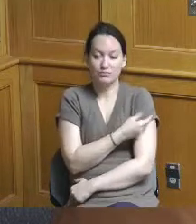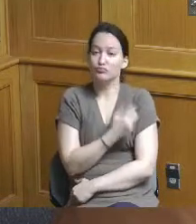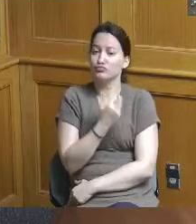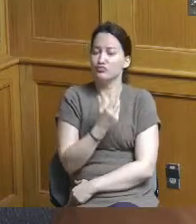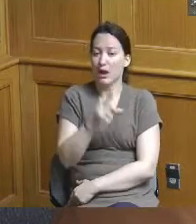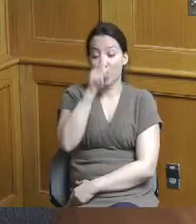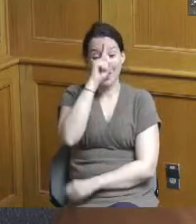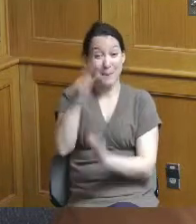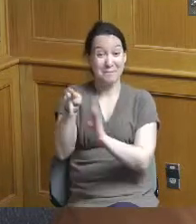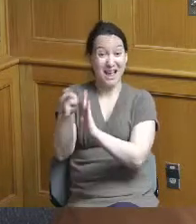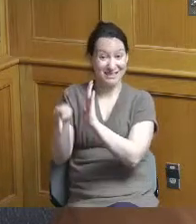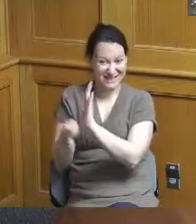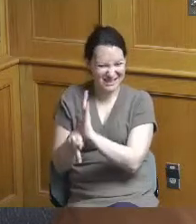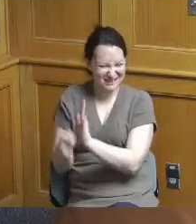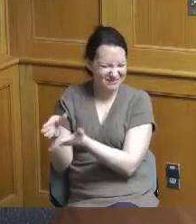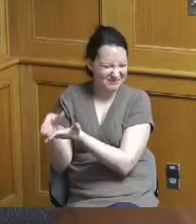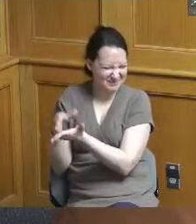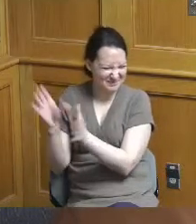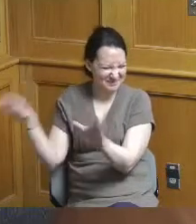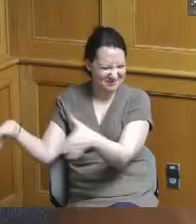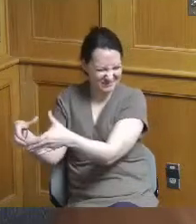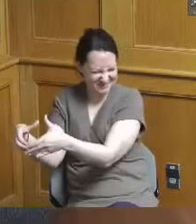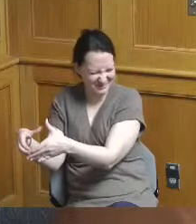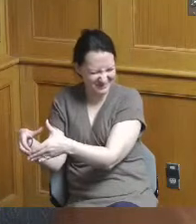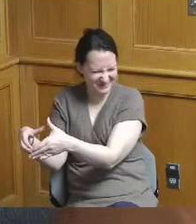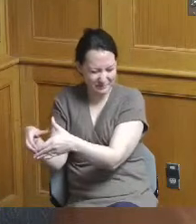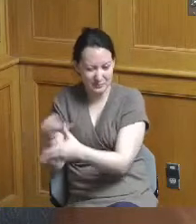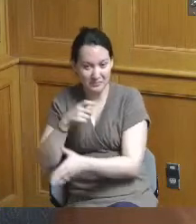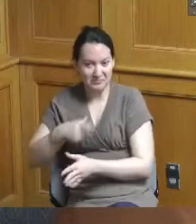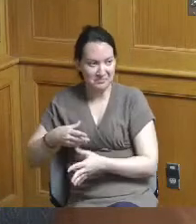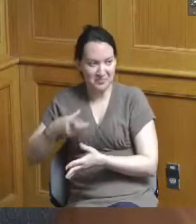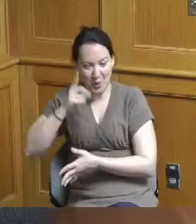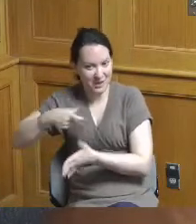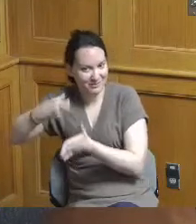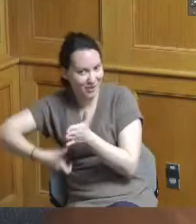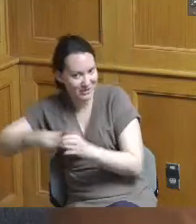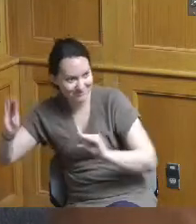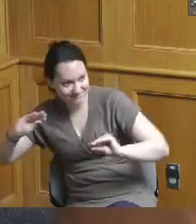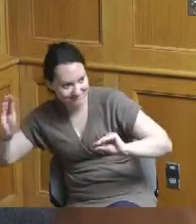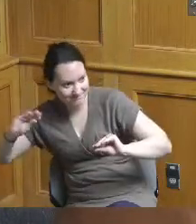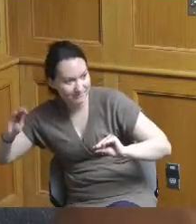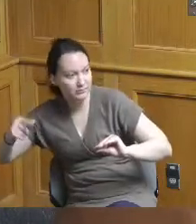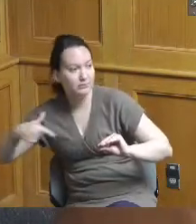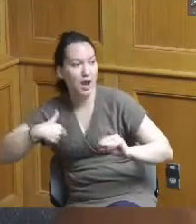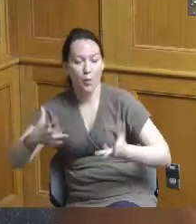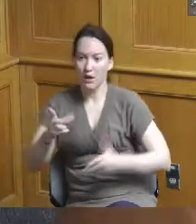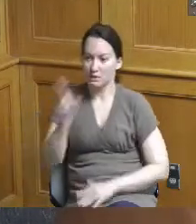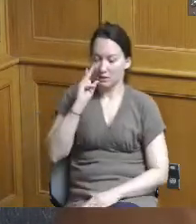know that's a policy piece versus it doesn't cost us anything but I like to see it in this